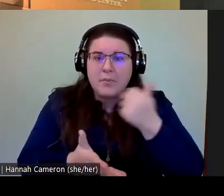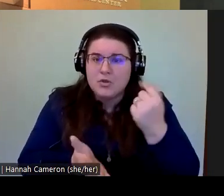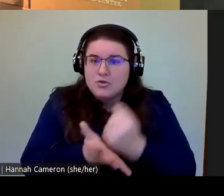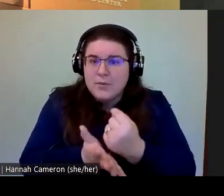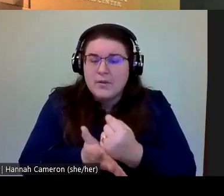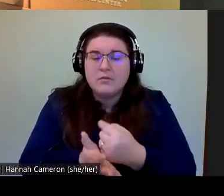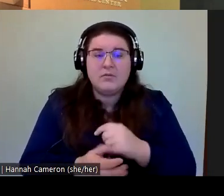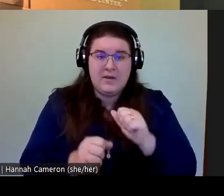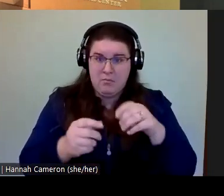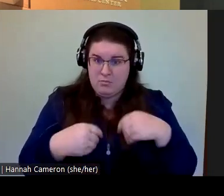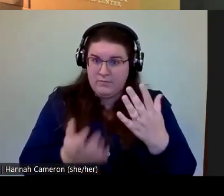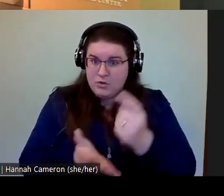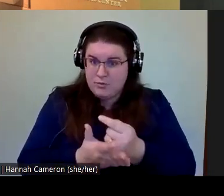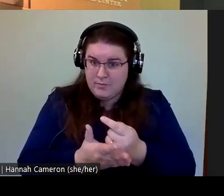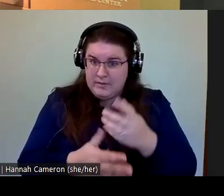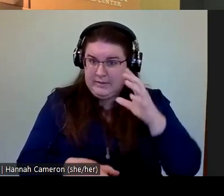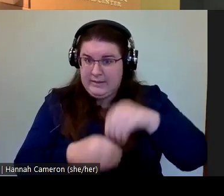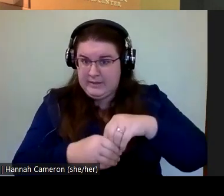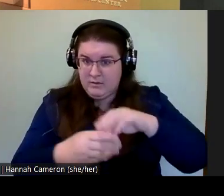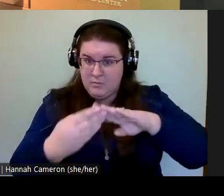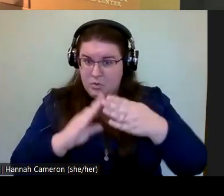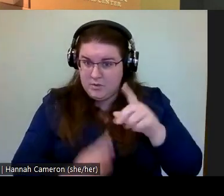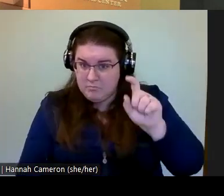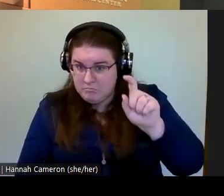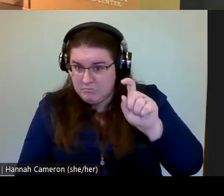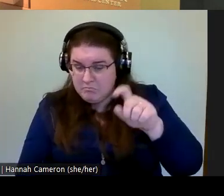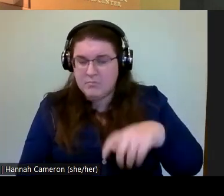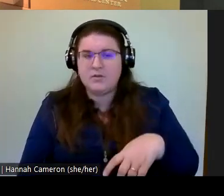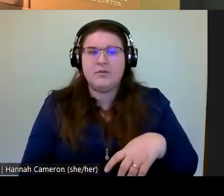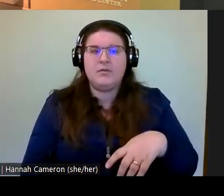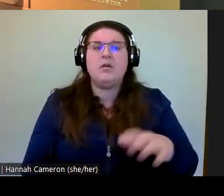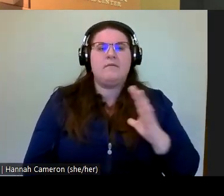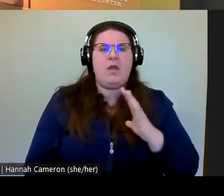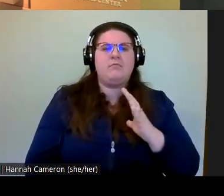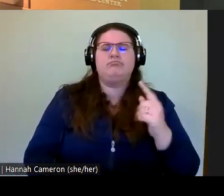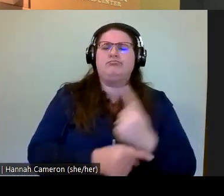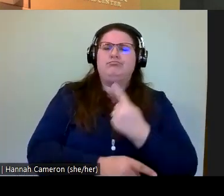community uh so Innovation here was to go from the traditional collaborative care model and add